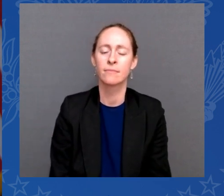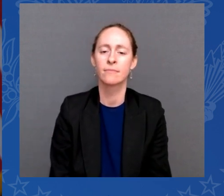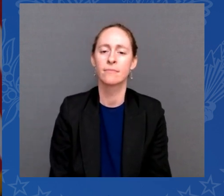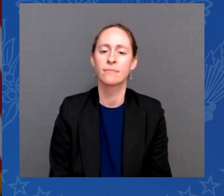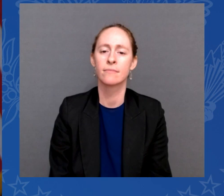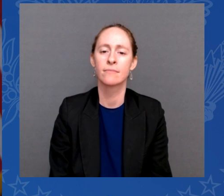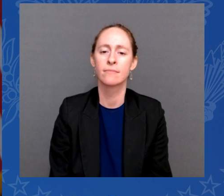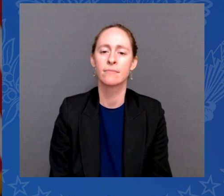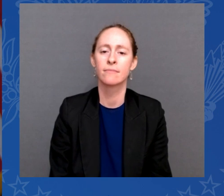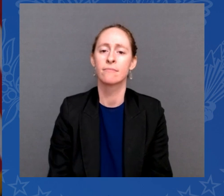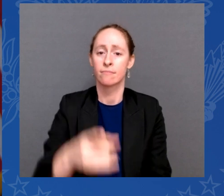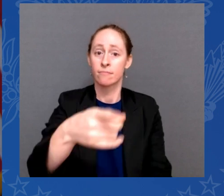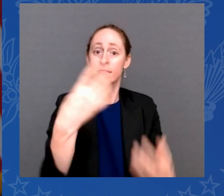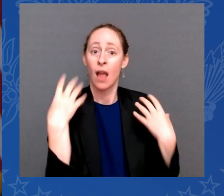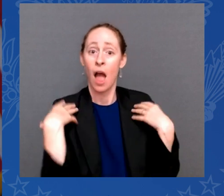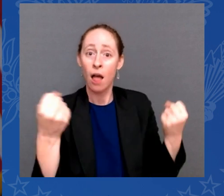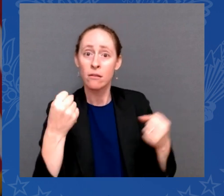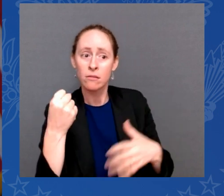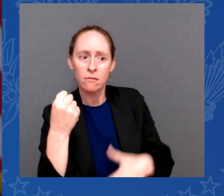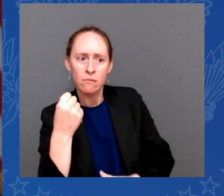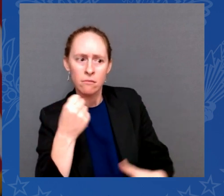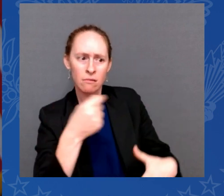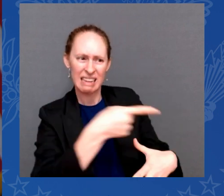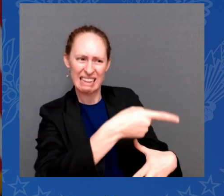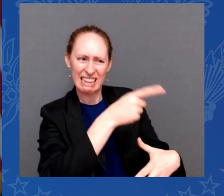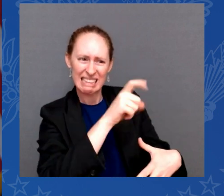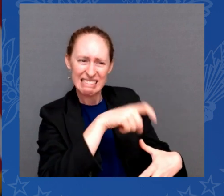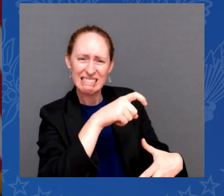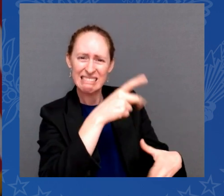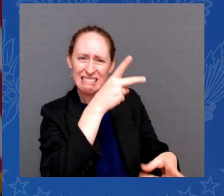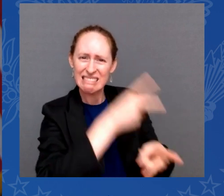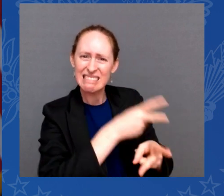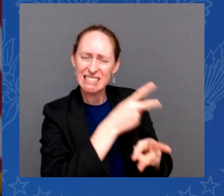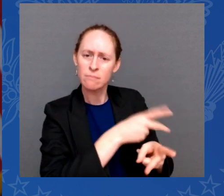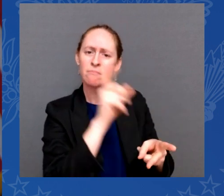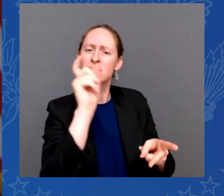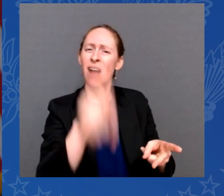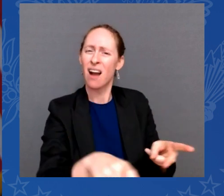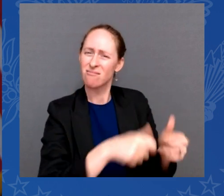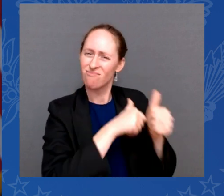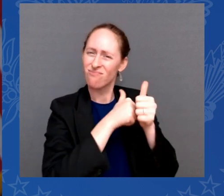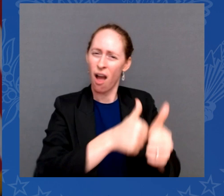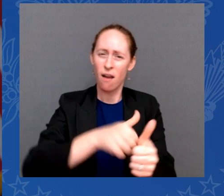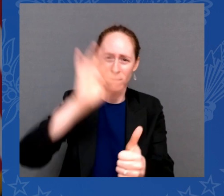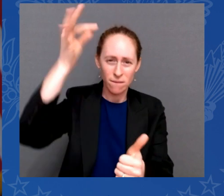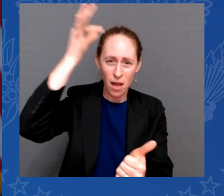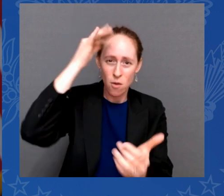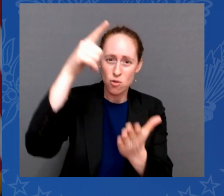Last week, I also said that the department is vigilantly monitoring state laws and enforcement actions